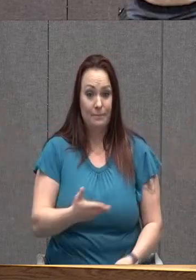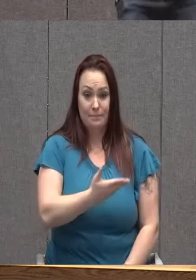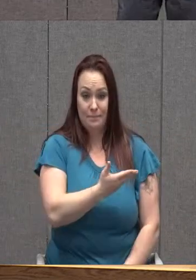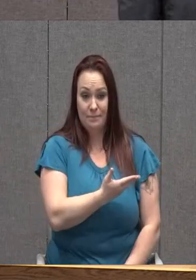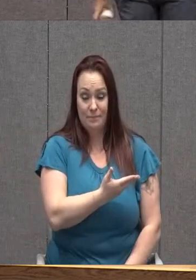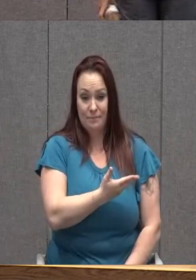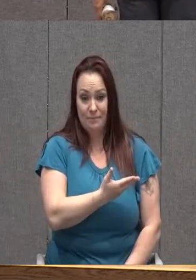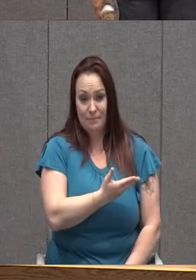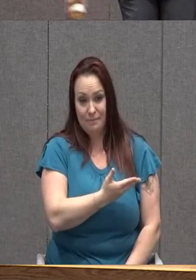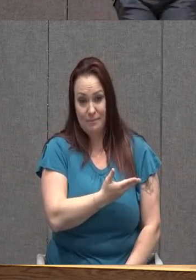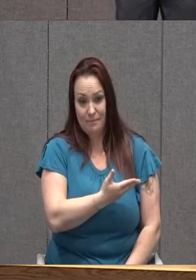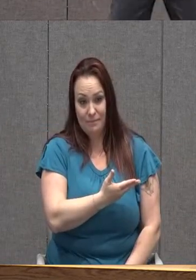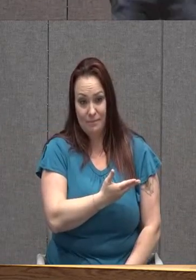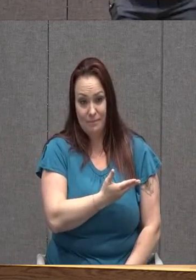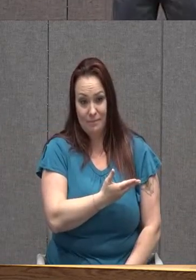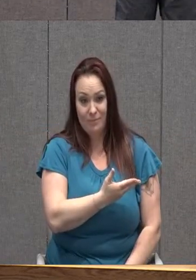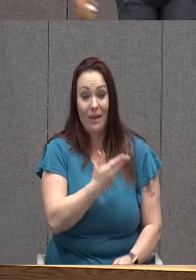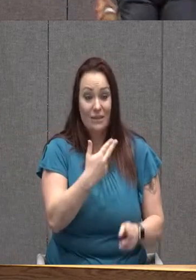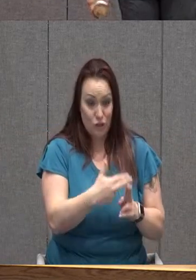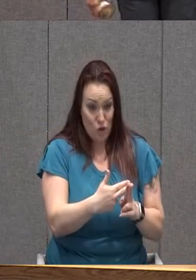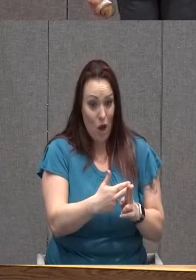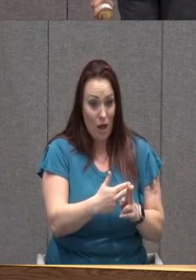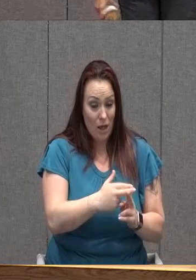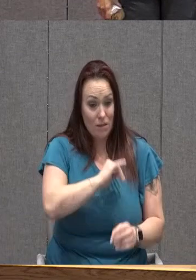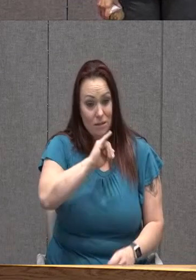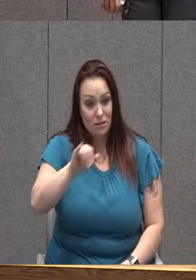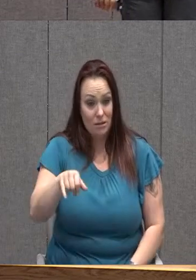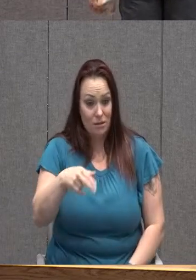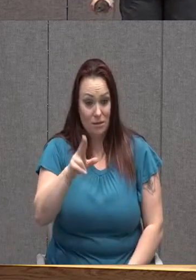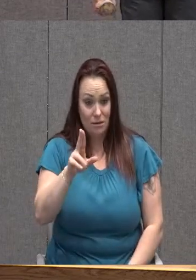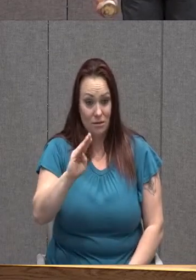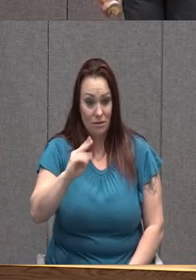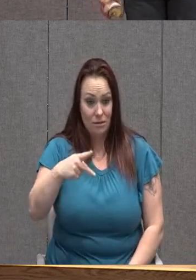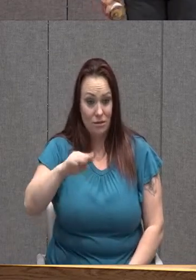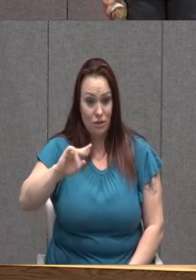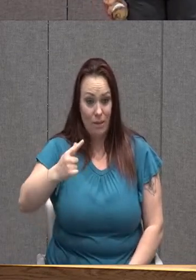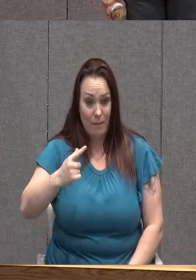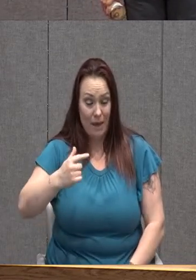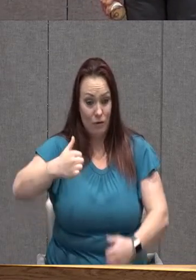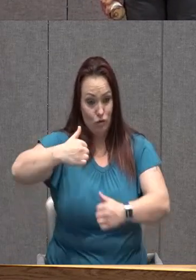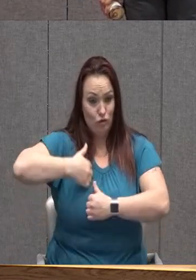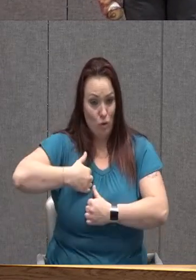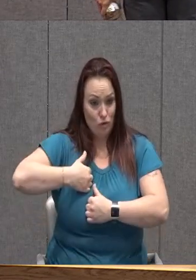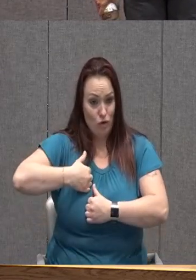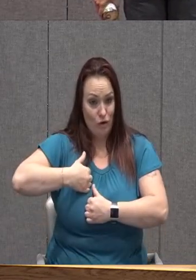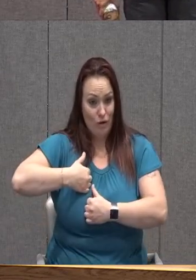so that is a jumping jack, and I like to think of a soldier and an airplane,